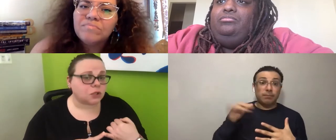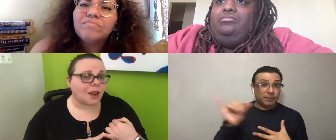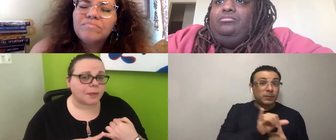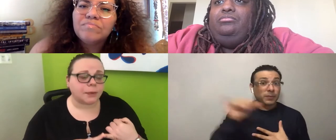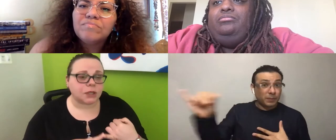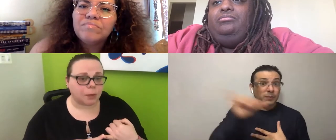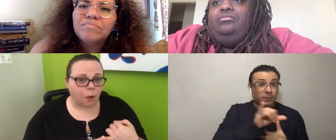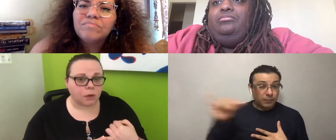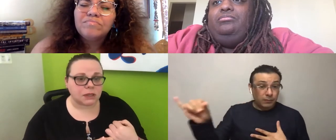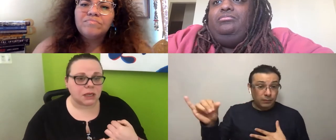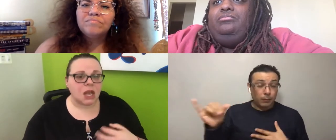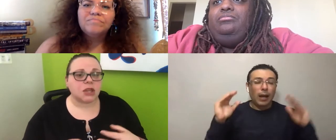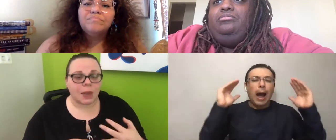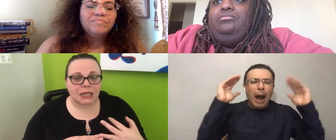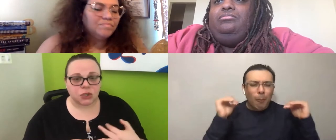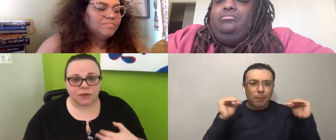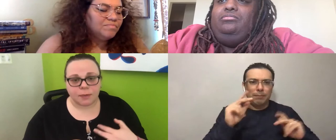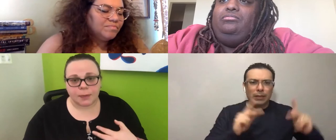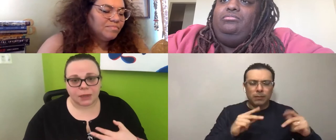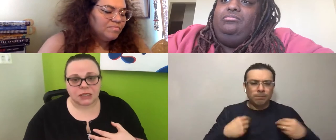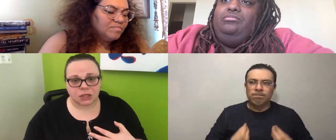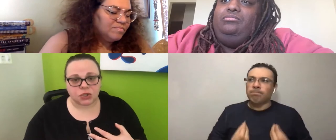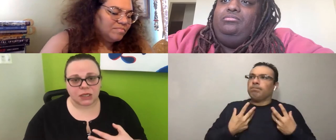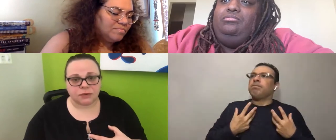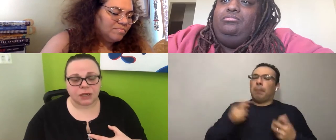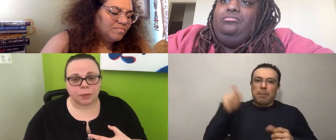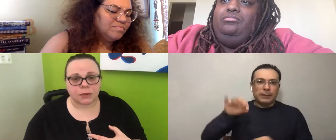to the polls the way it’s driven people into the streets in protest.